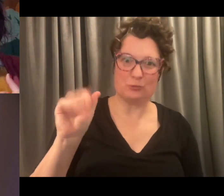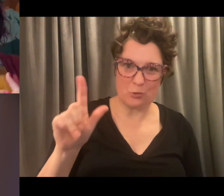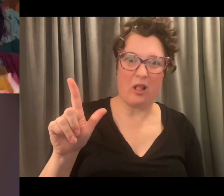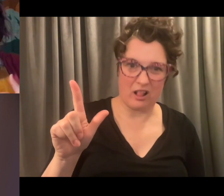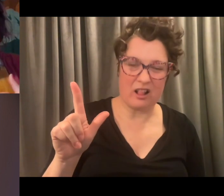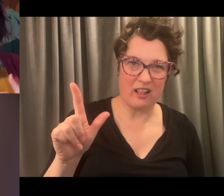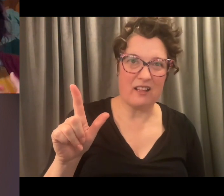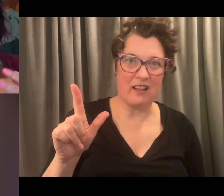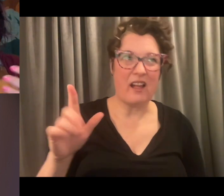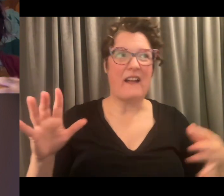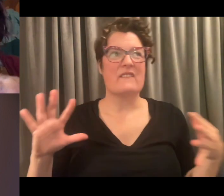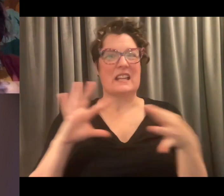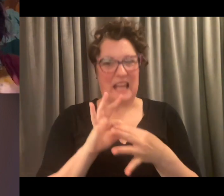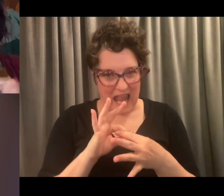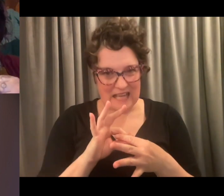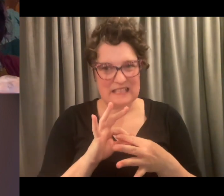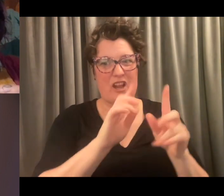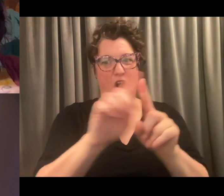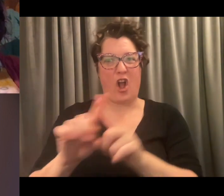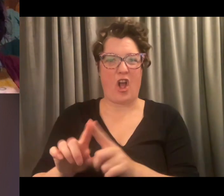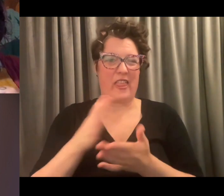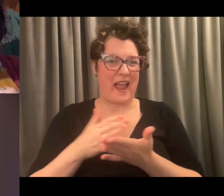the aspects of ourselves to each other, and I'm wondering if there's anything